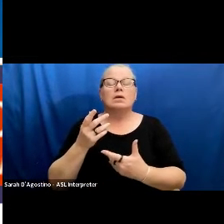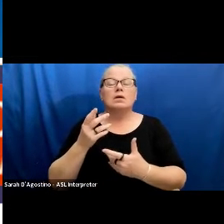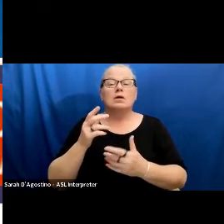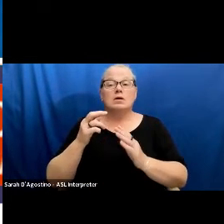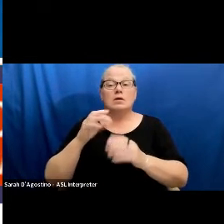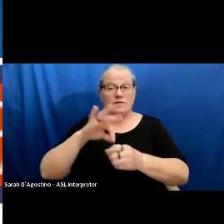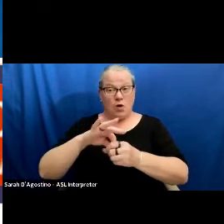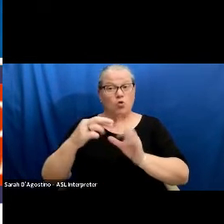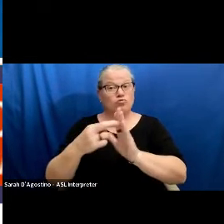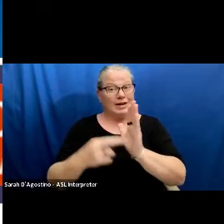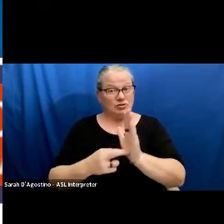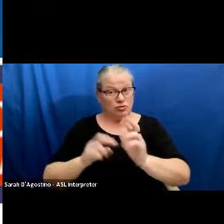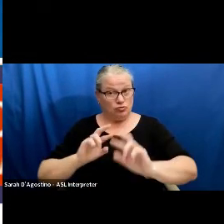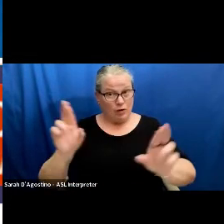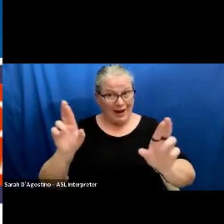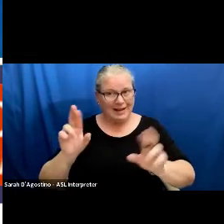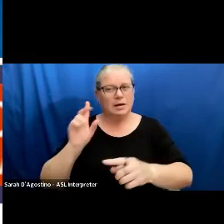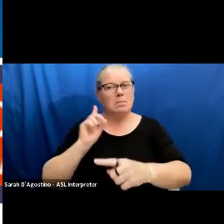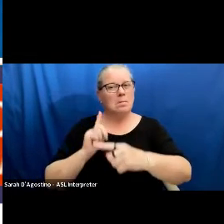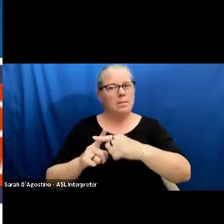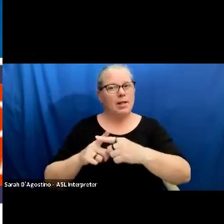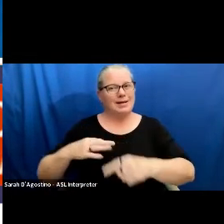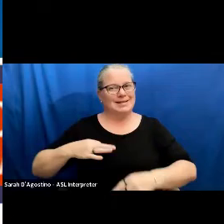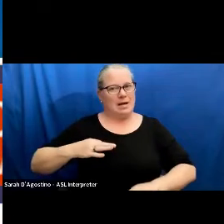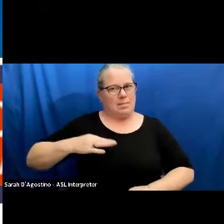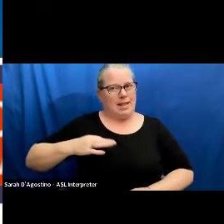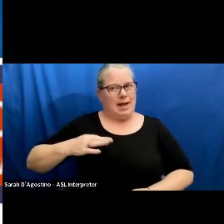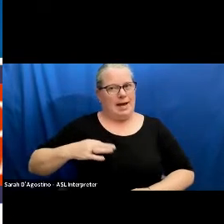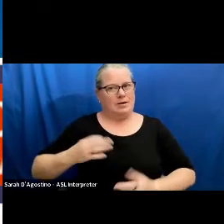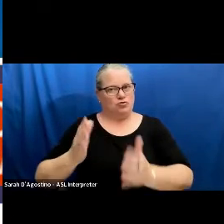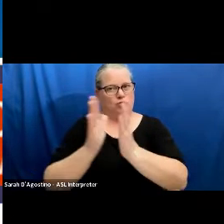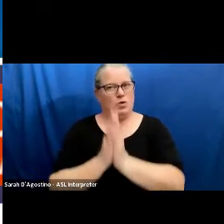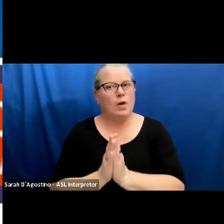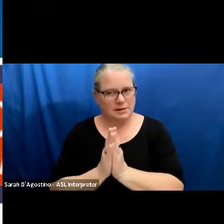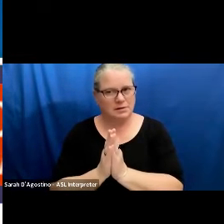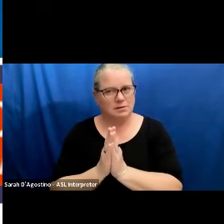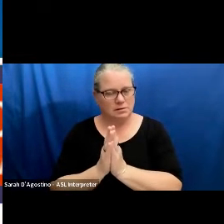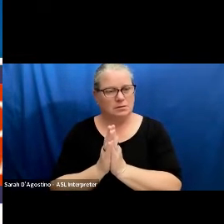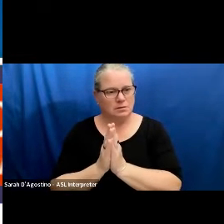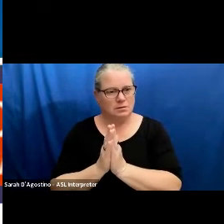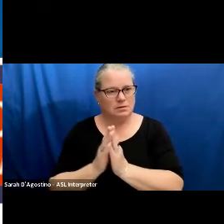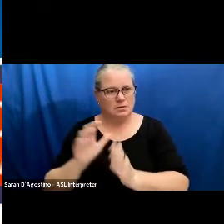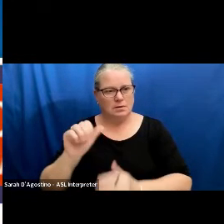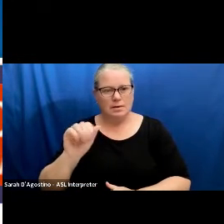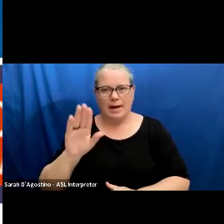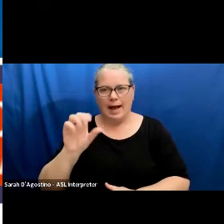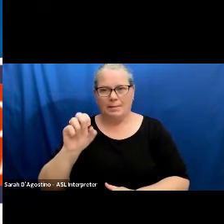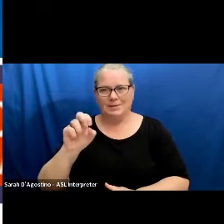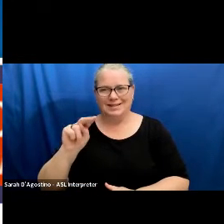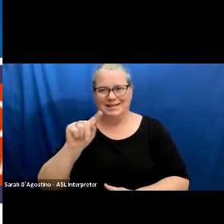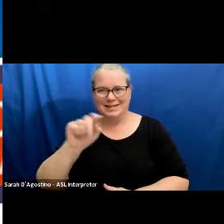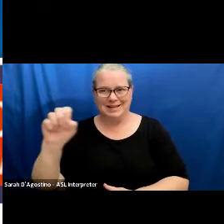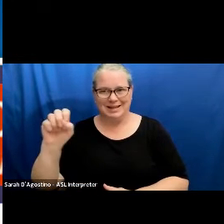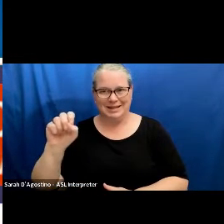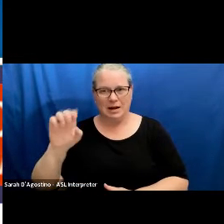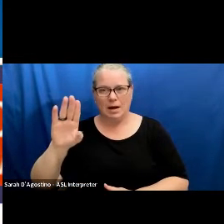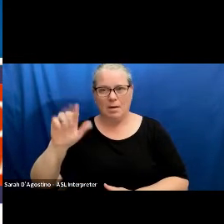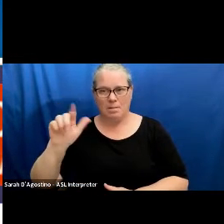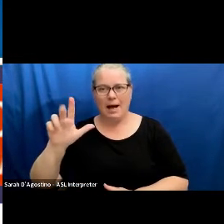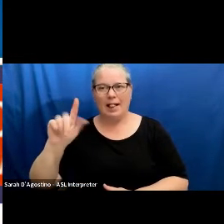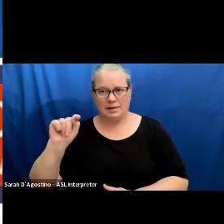an app an application for an absentee ballot when you fill out that application for an absentee